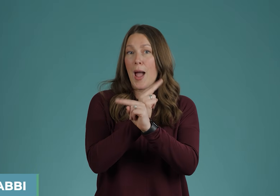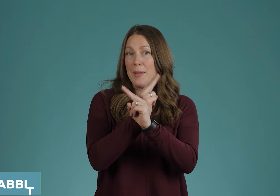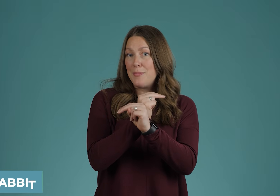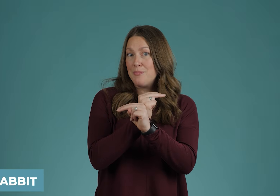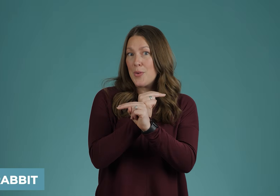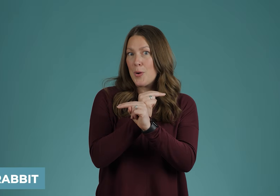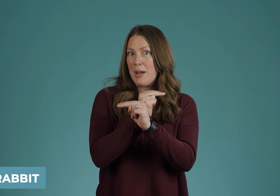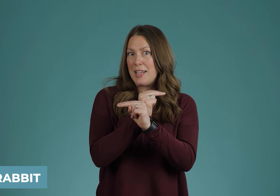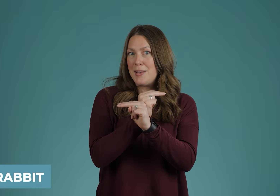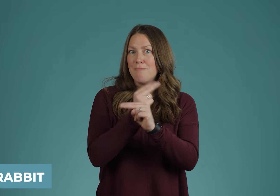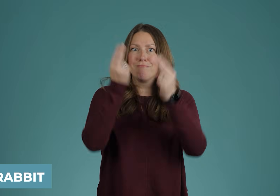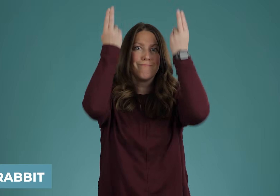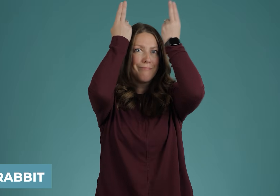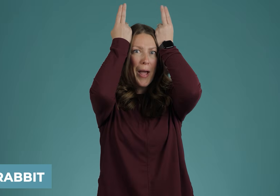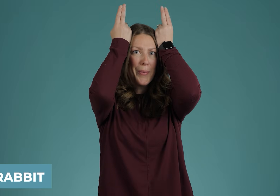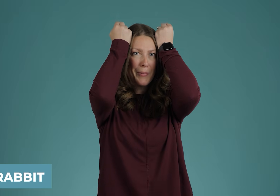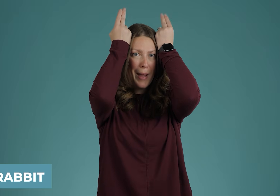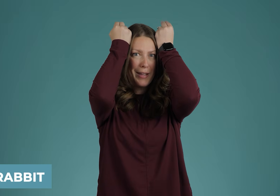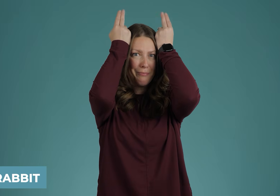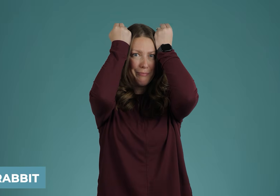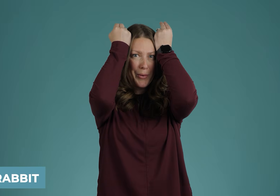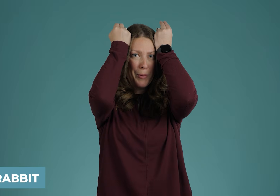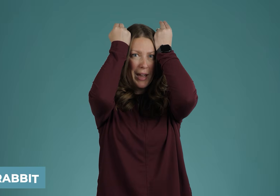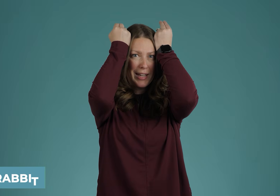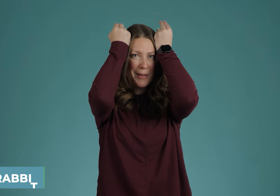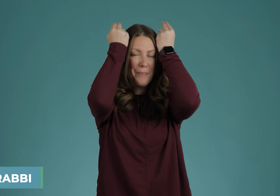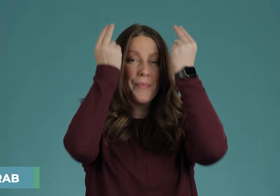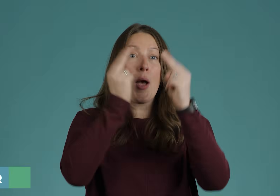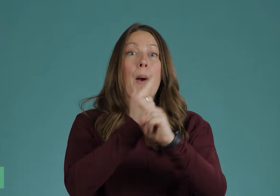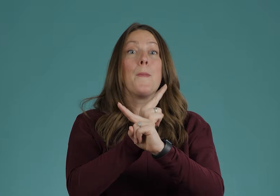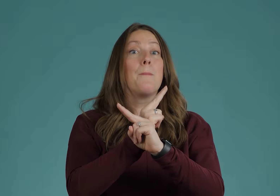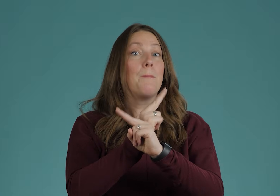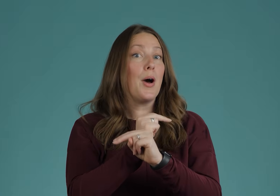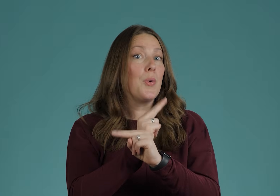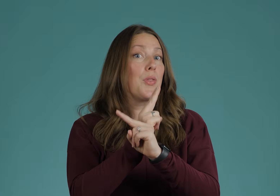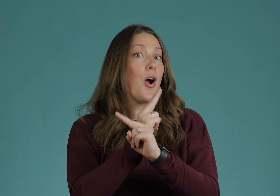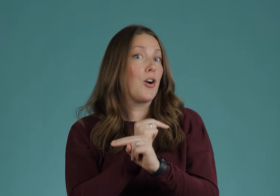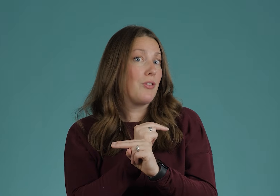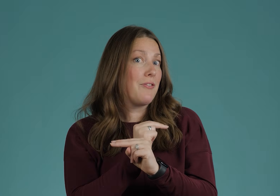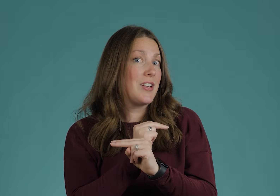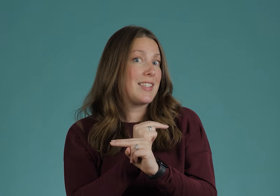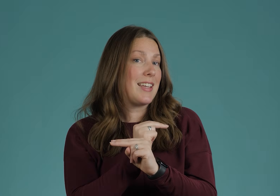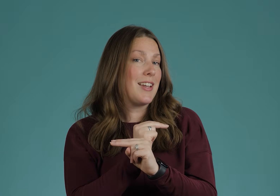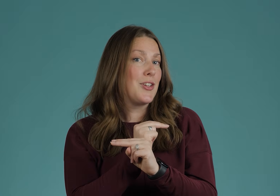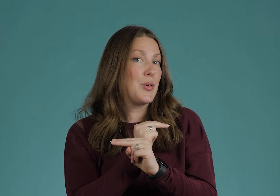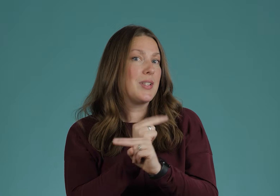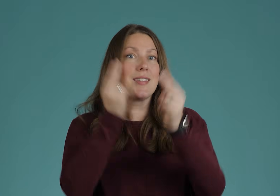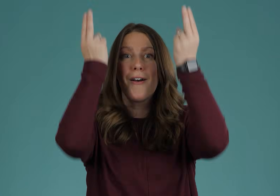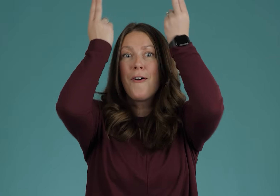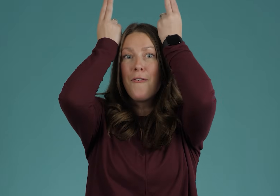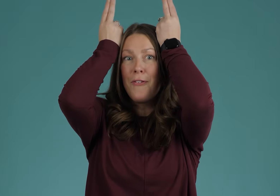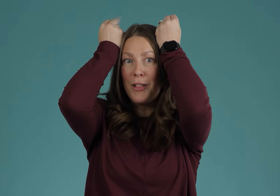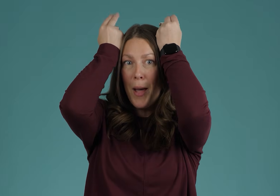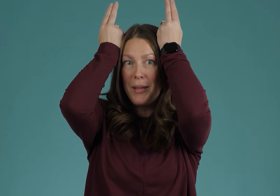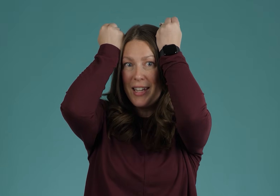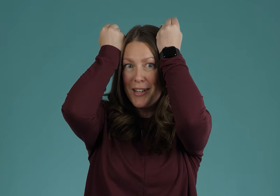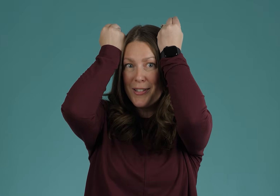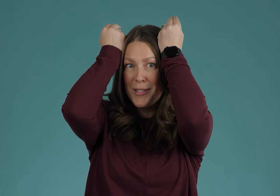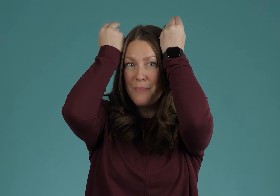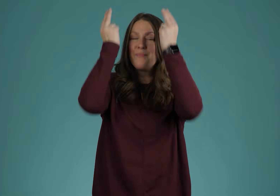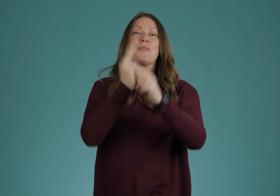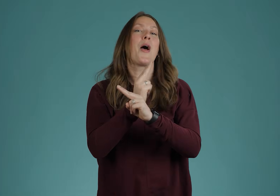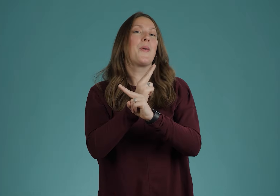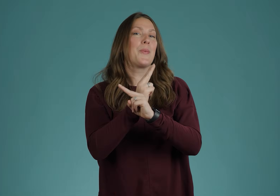Rabbit or bunny. Rabbit or bunny. Both